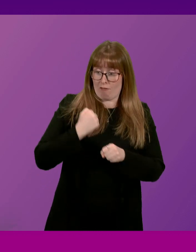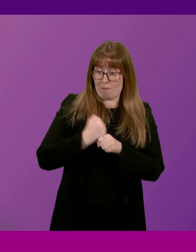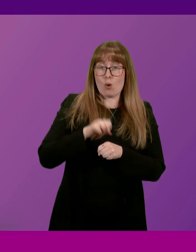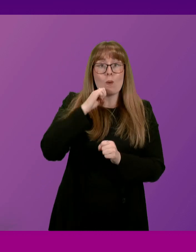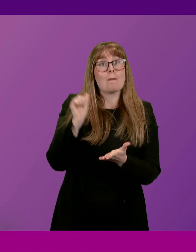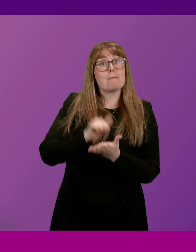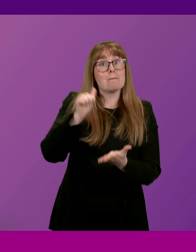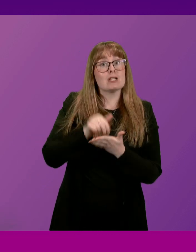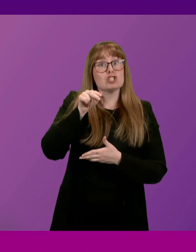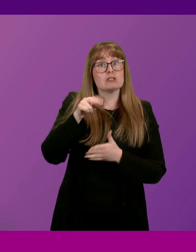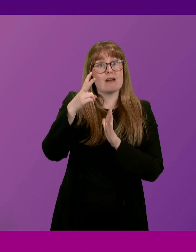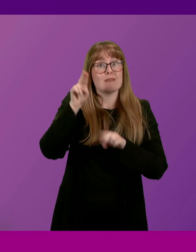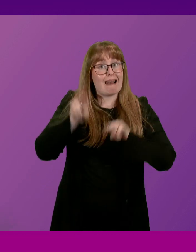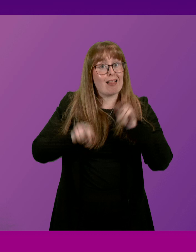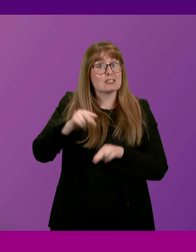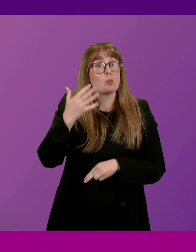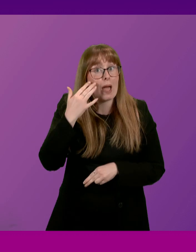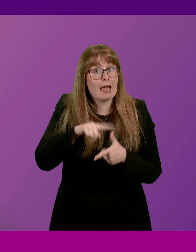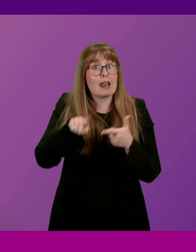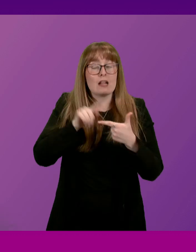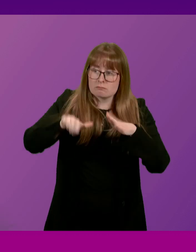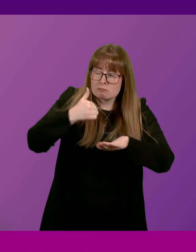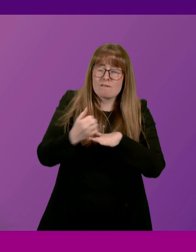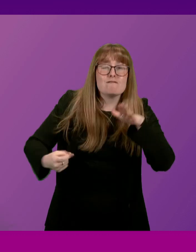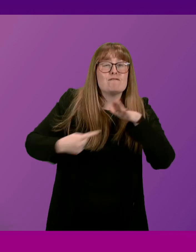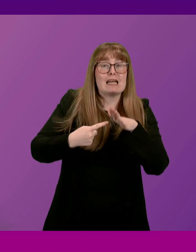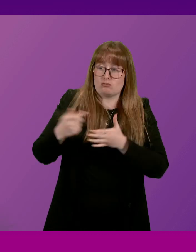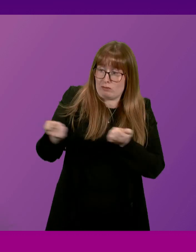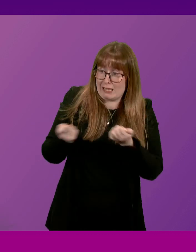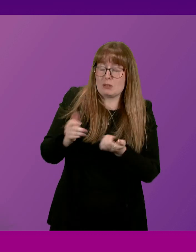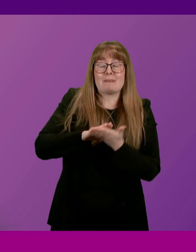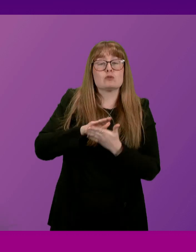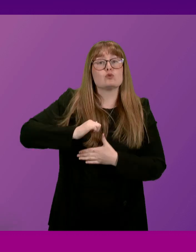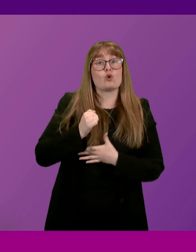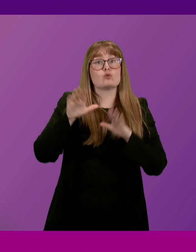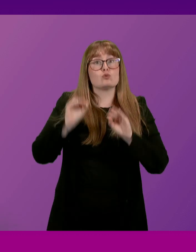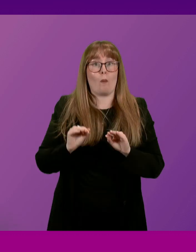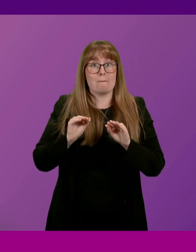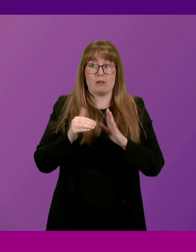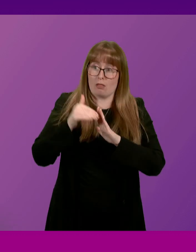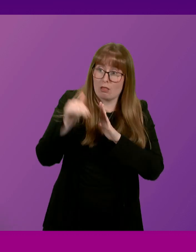the analysis and introduce vital regulation to stop Scotland falling even further behind?